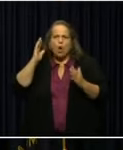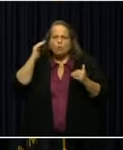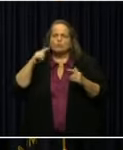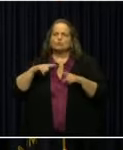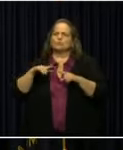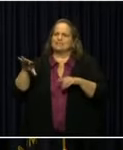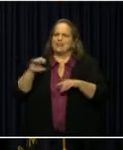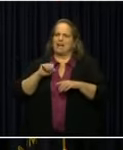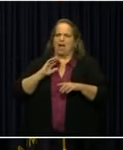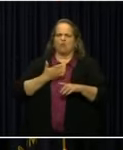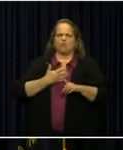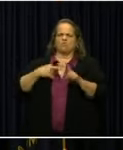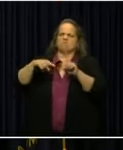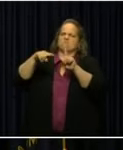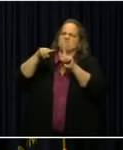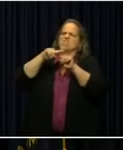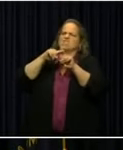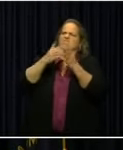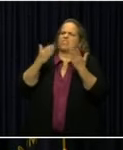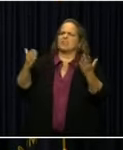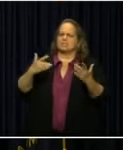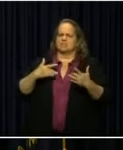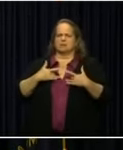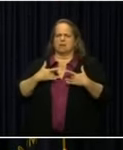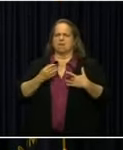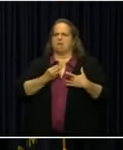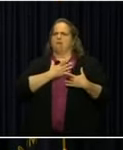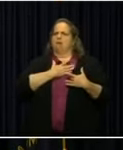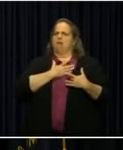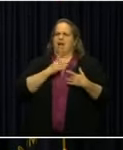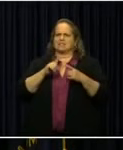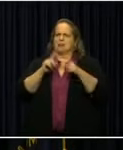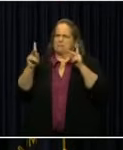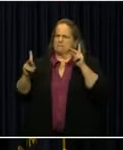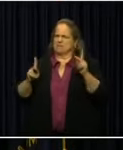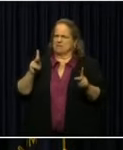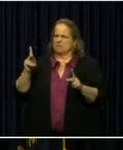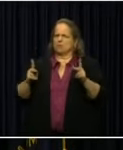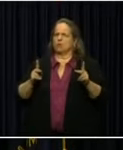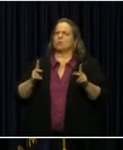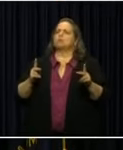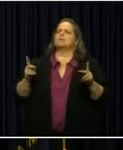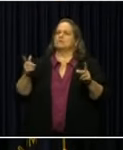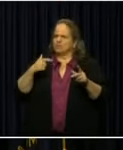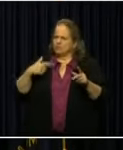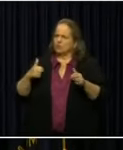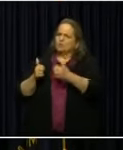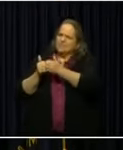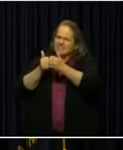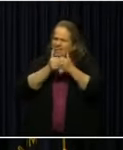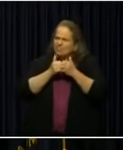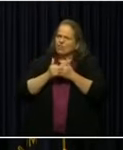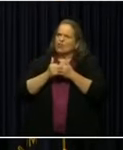65 IS AN IMPORTANT YEAR.